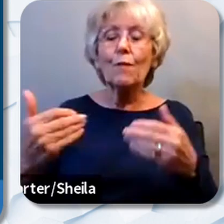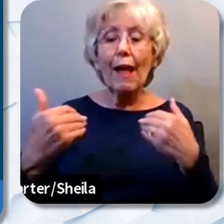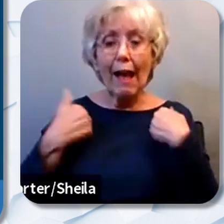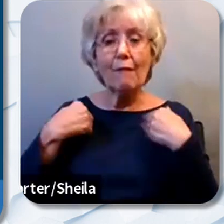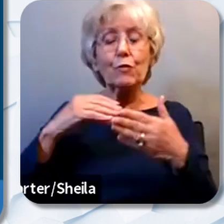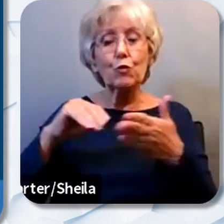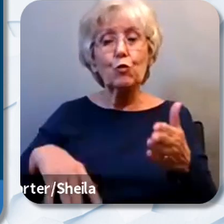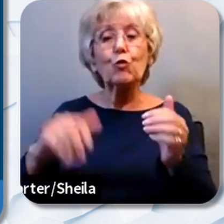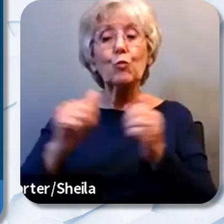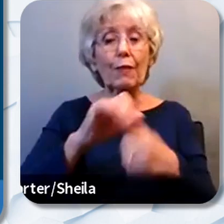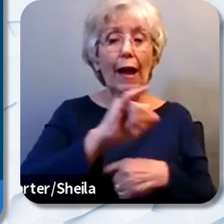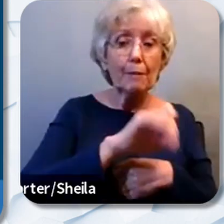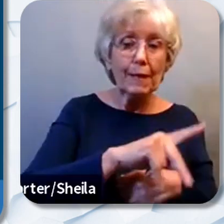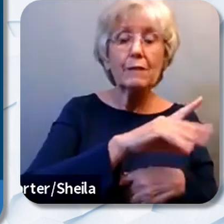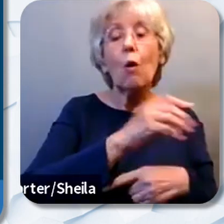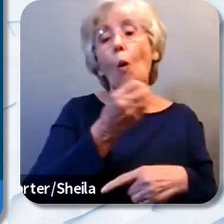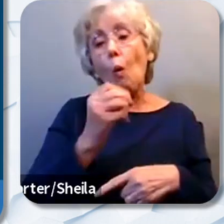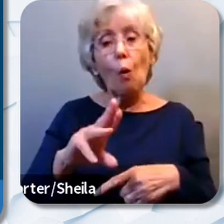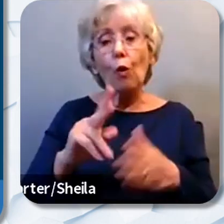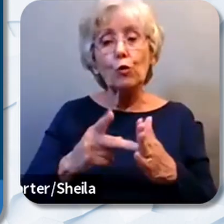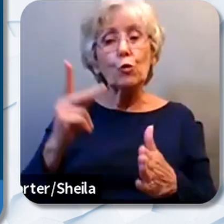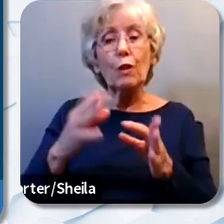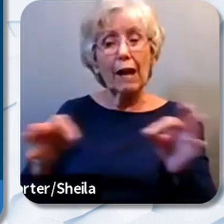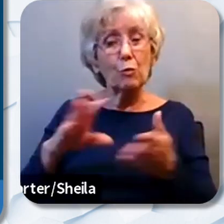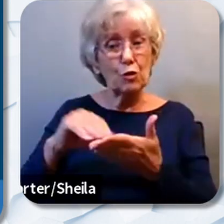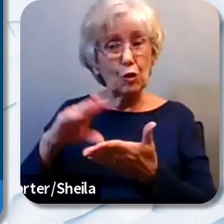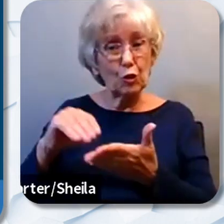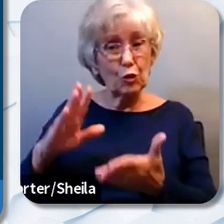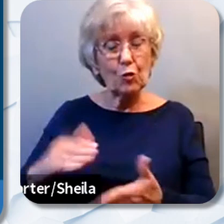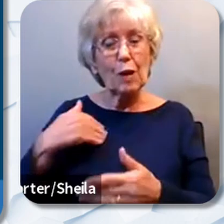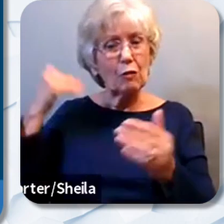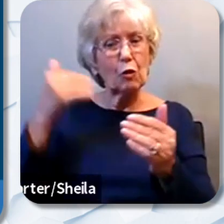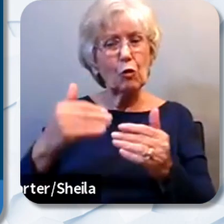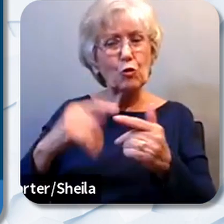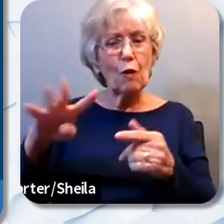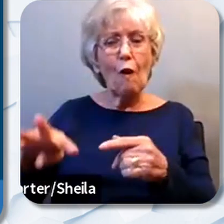or dual language learners. And so we probably have you know close to 400 students with ips